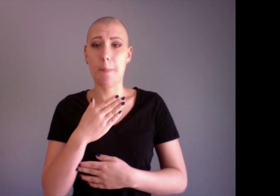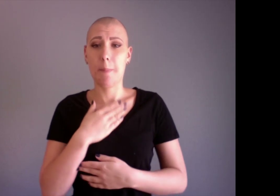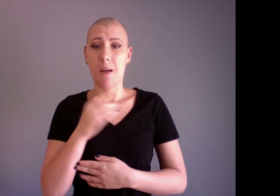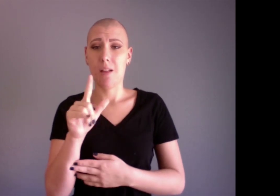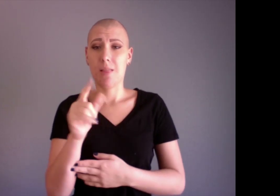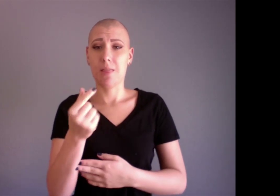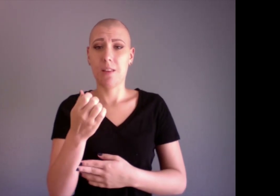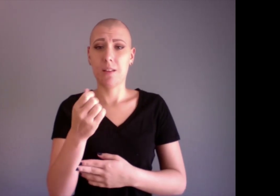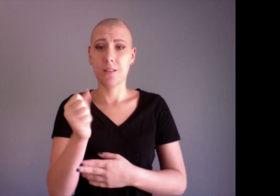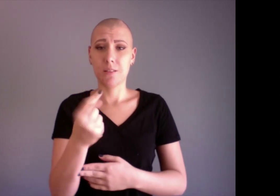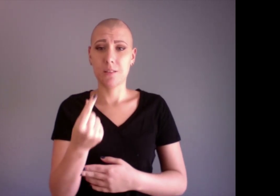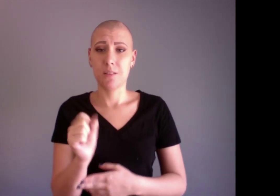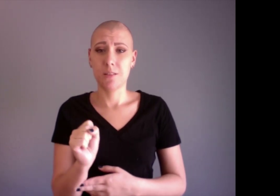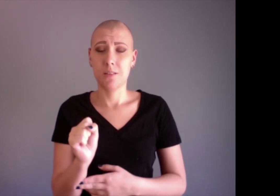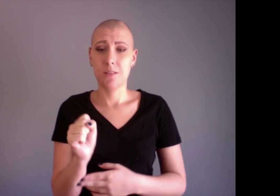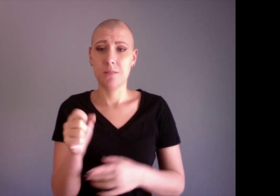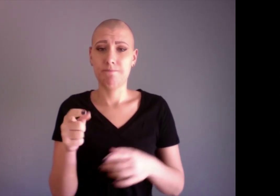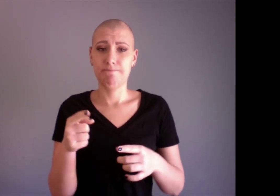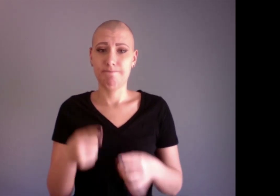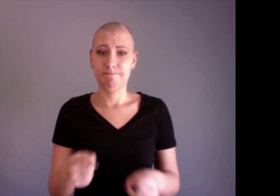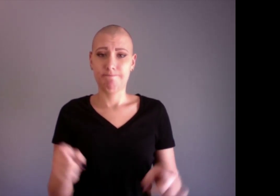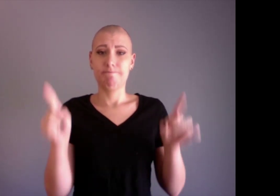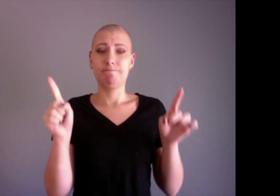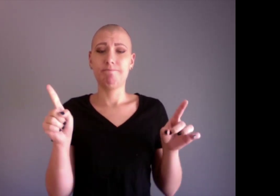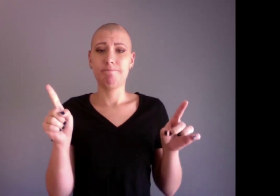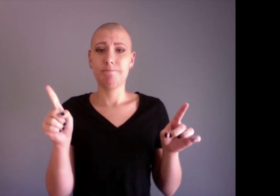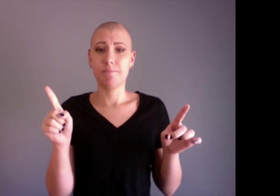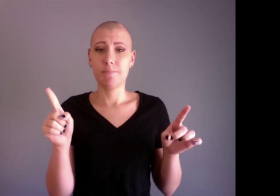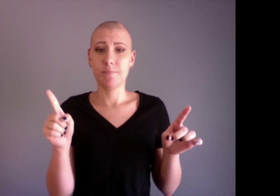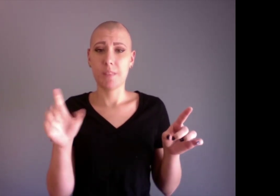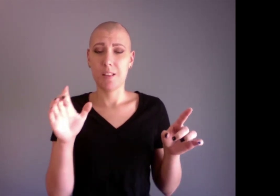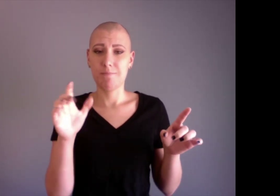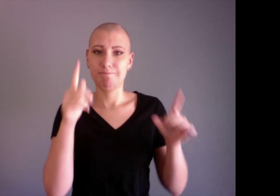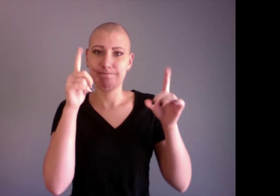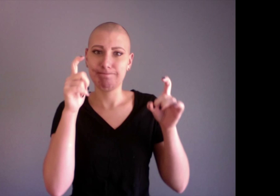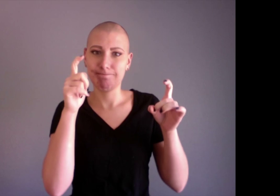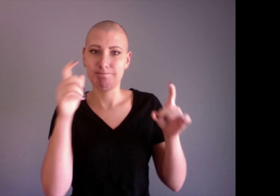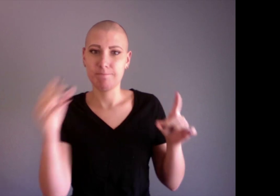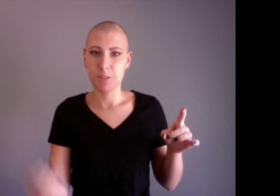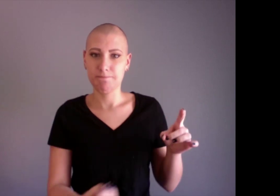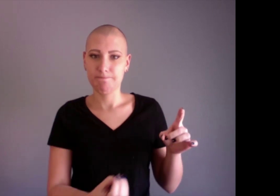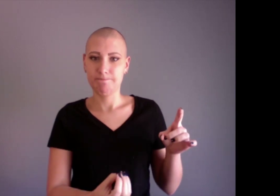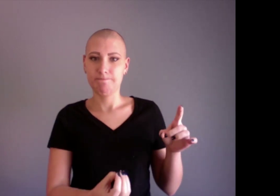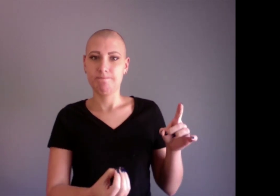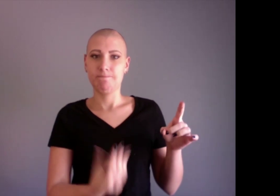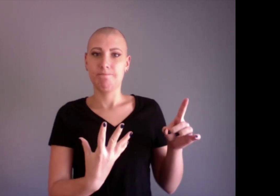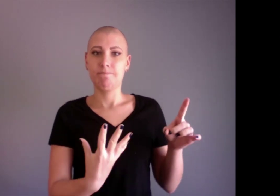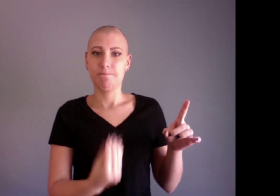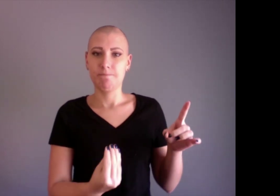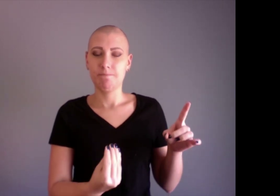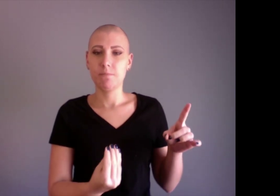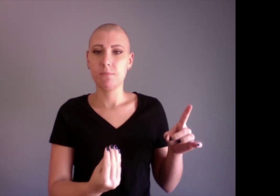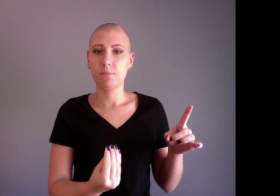had a Nikon pointed right into my spread legs.